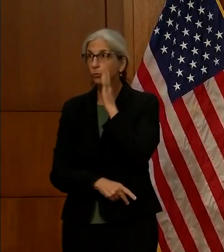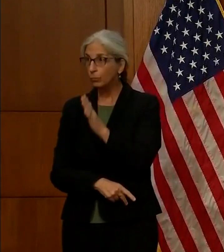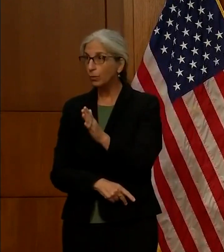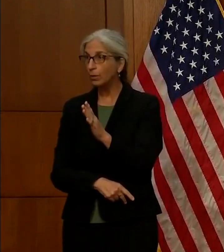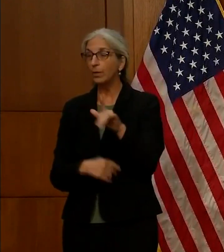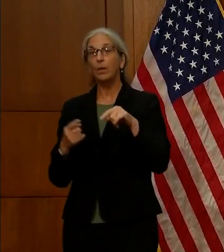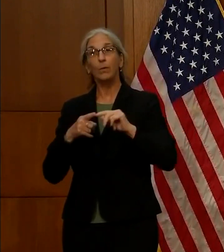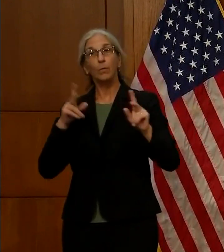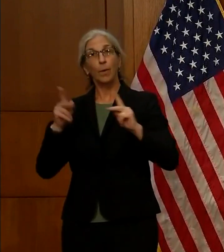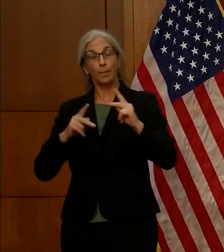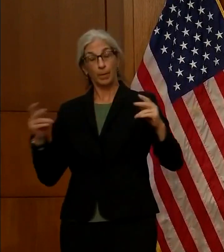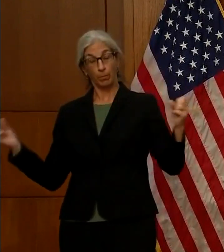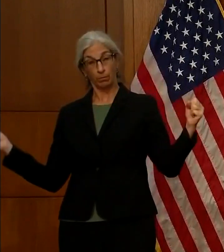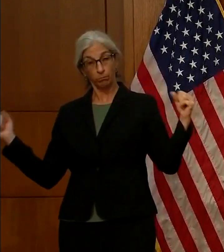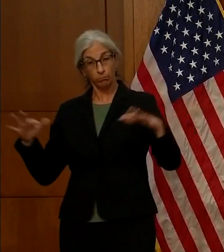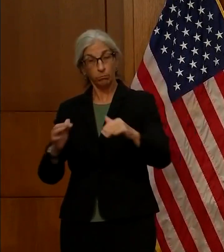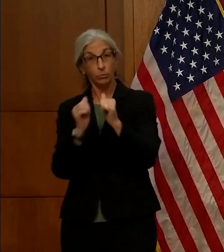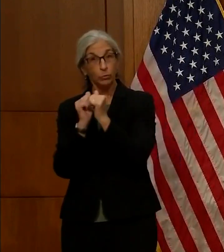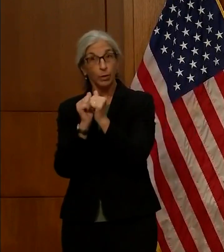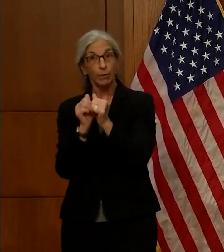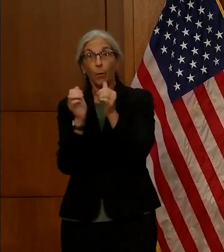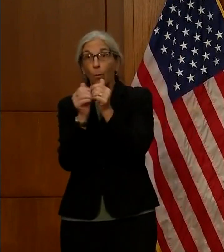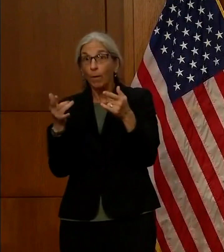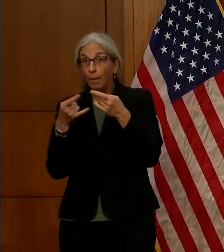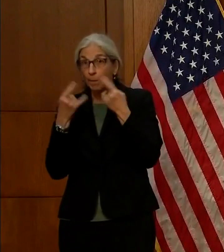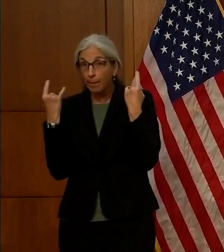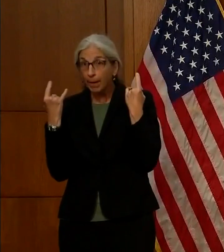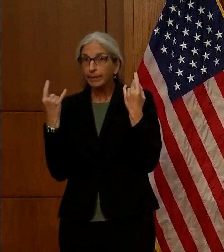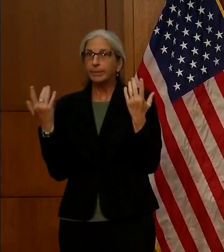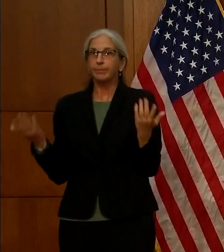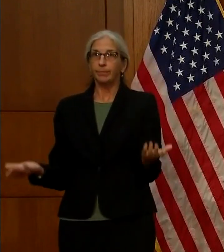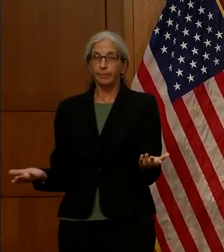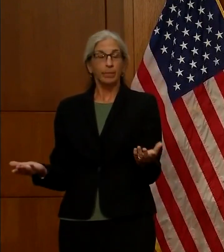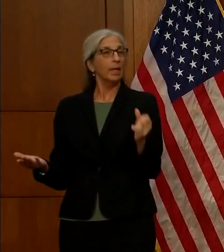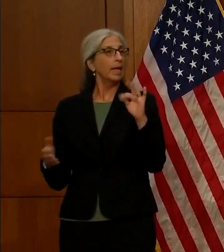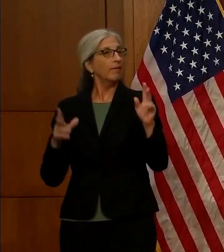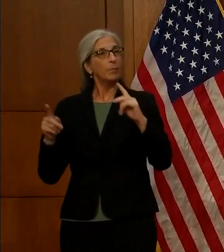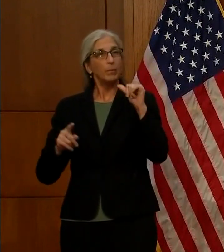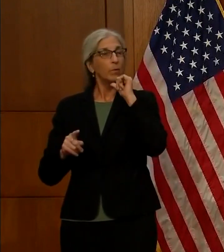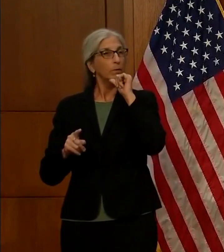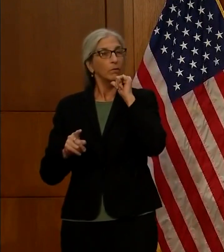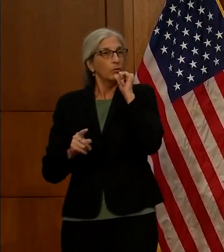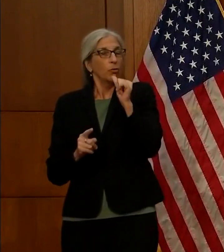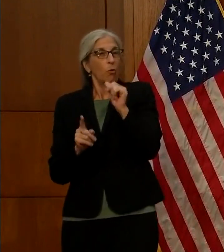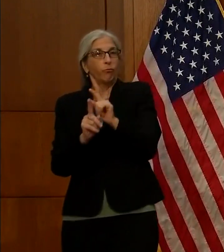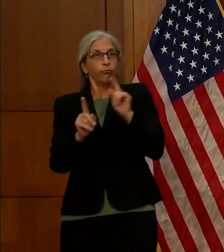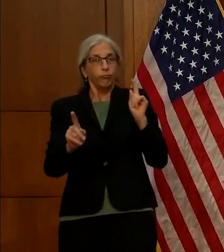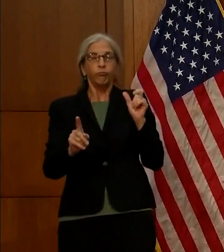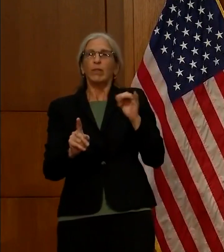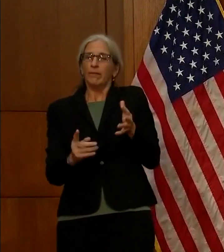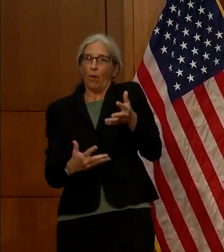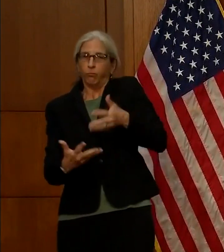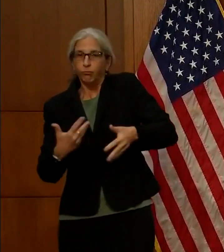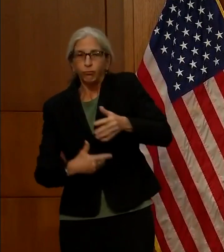THIS IS WHEN THE VIRUS SPREADS WHEN PEOPLE GATHER TOGETHER AND